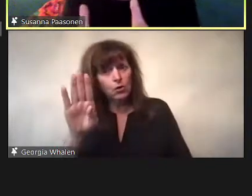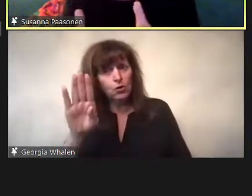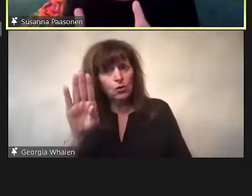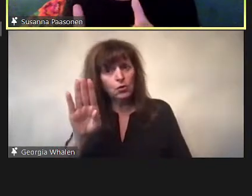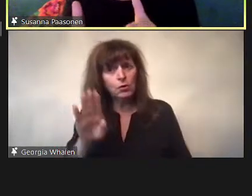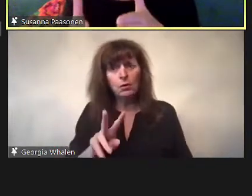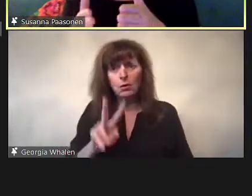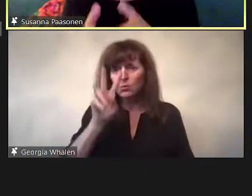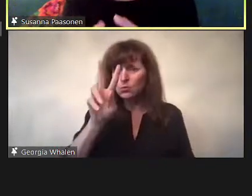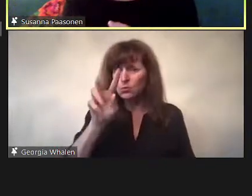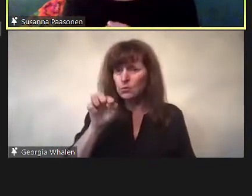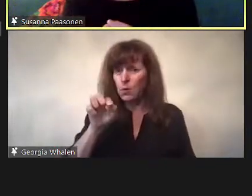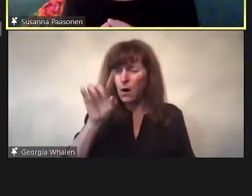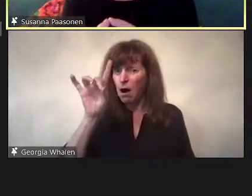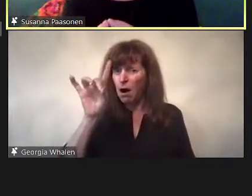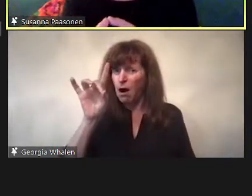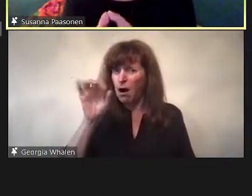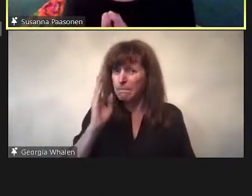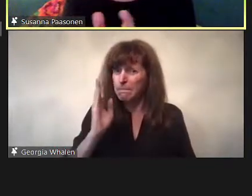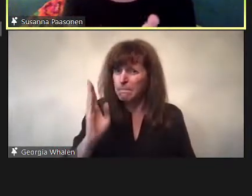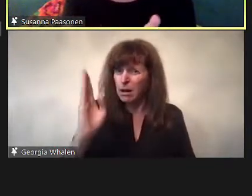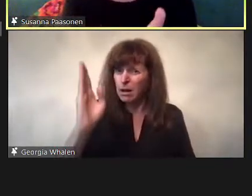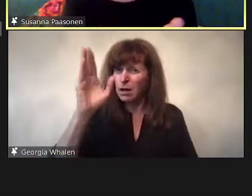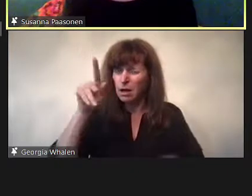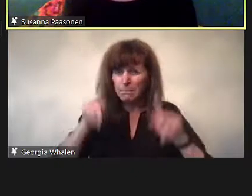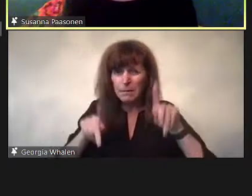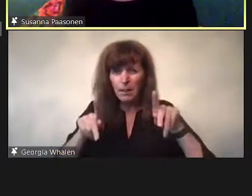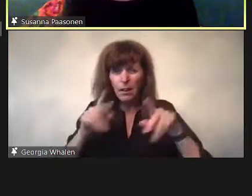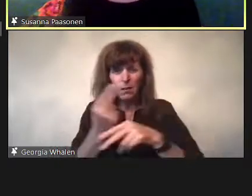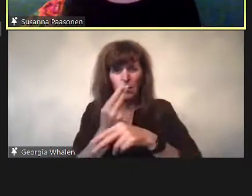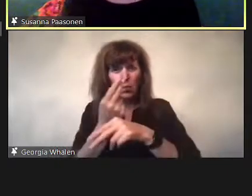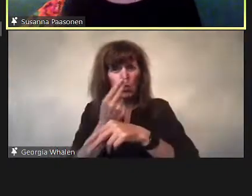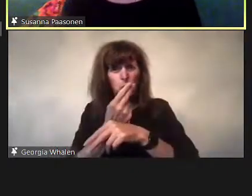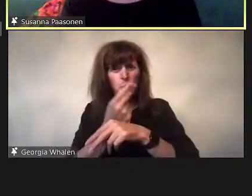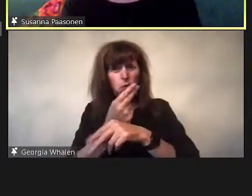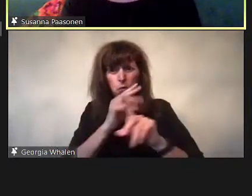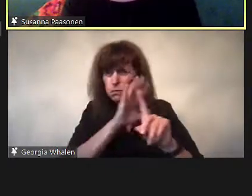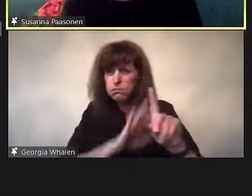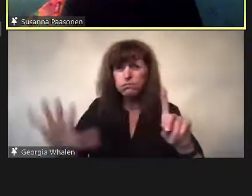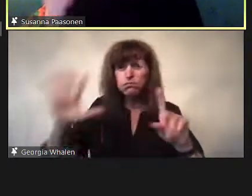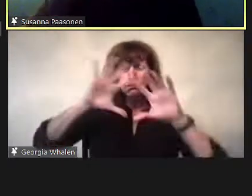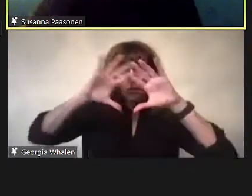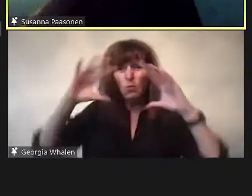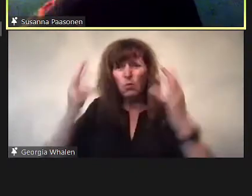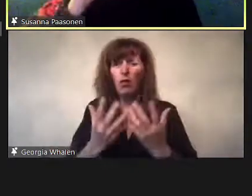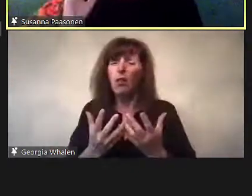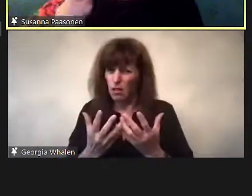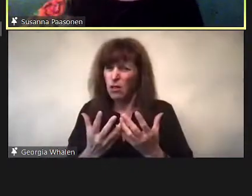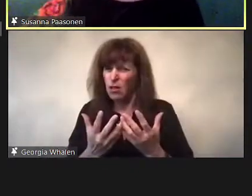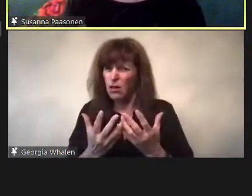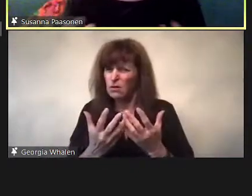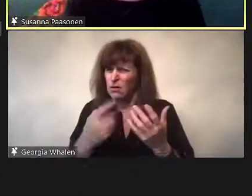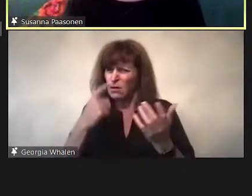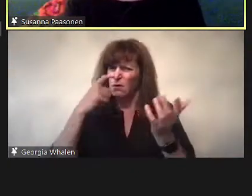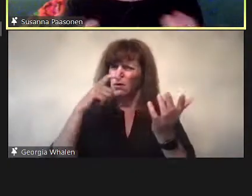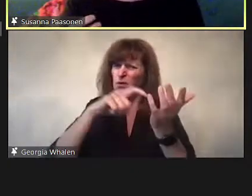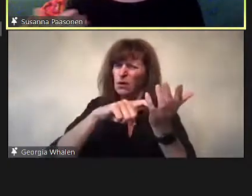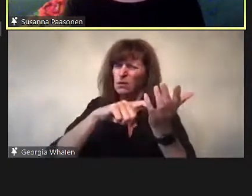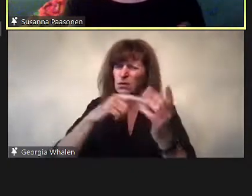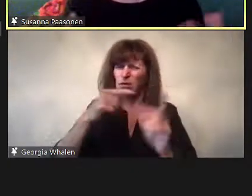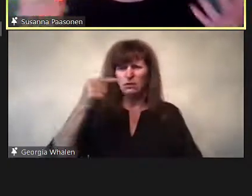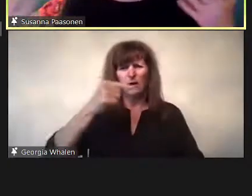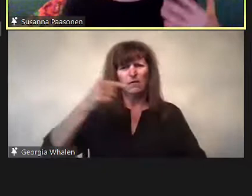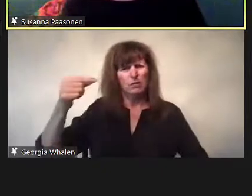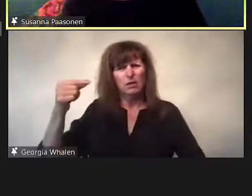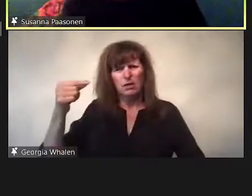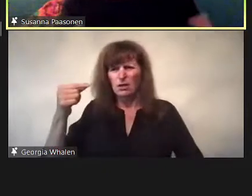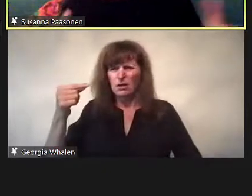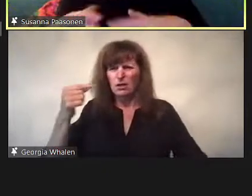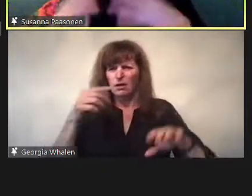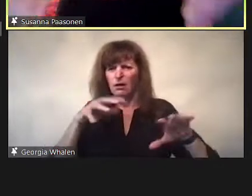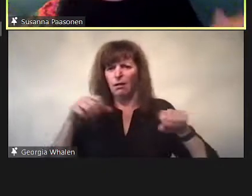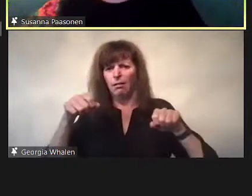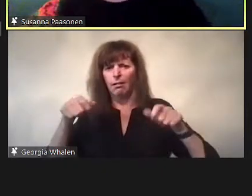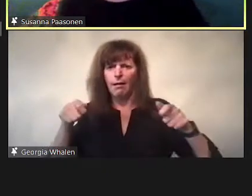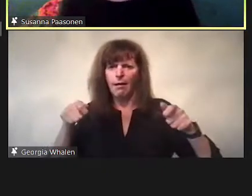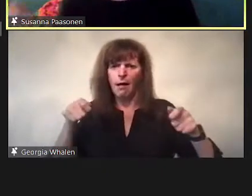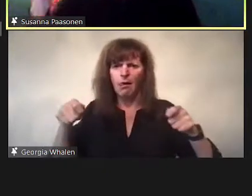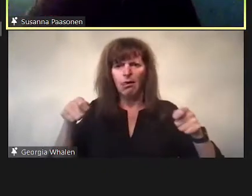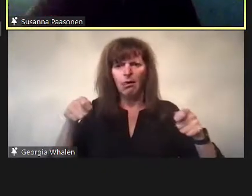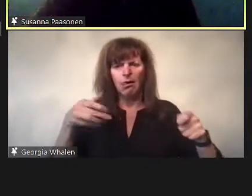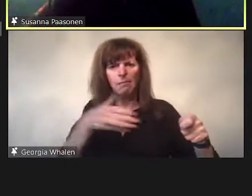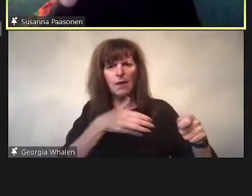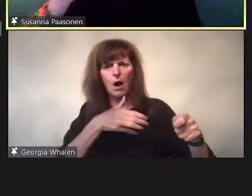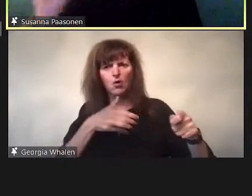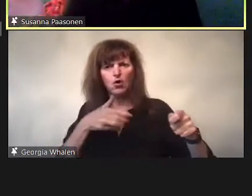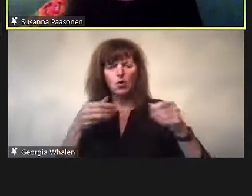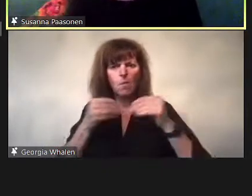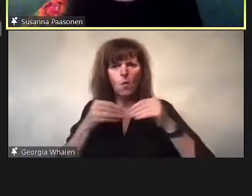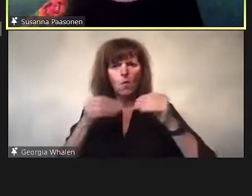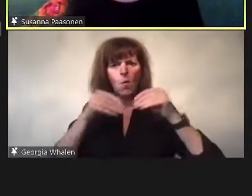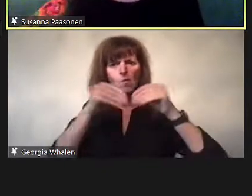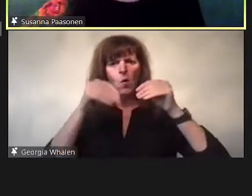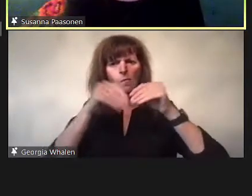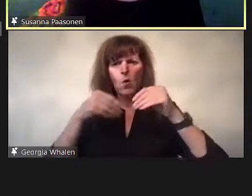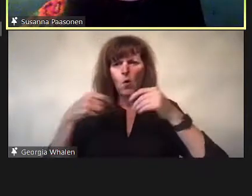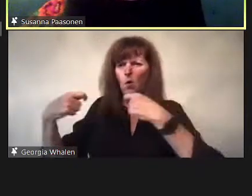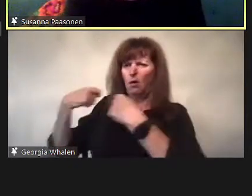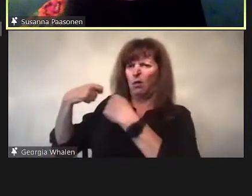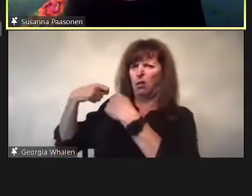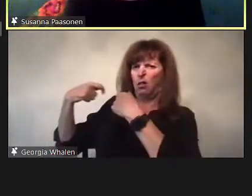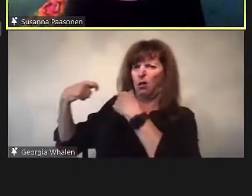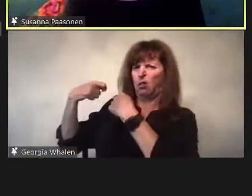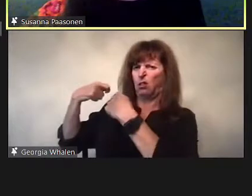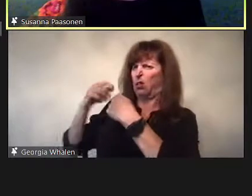Traffic of online porn has been largely followed by PornHub.